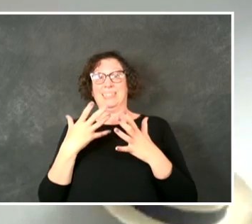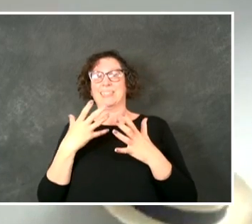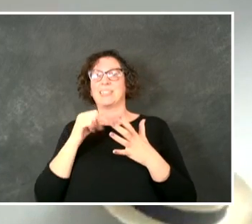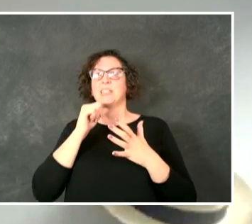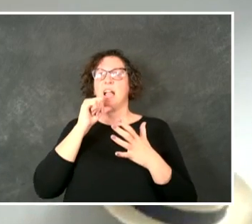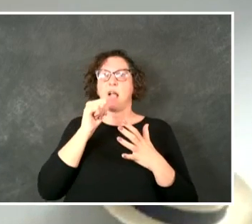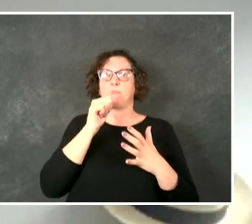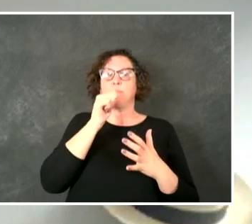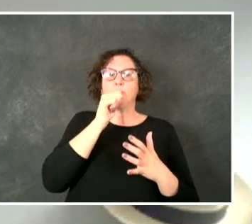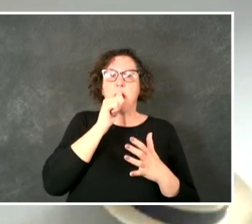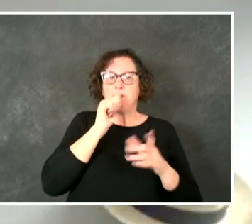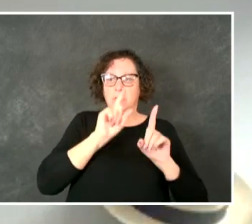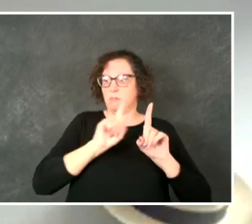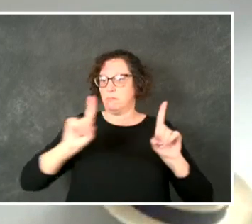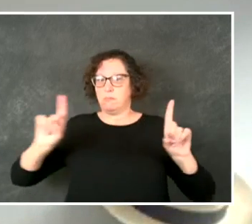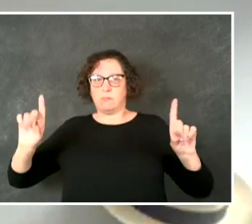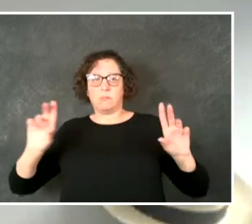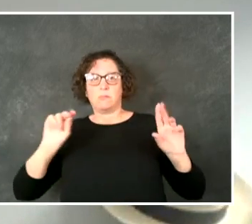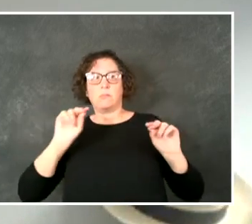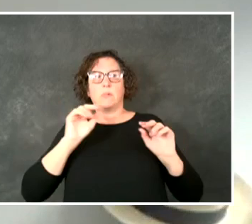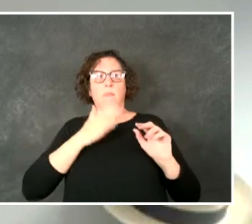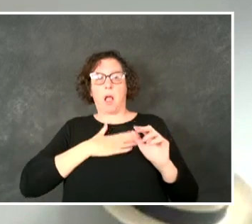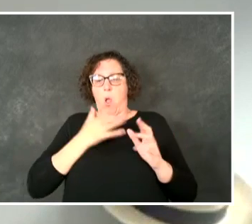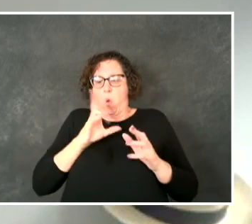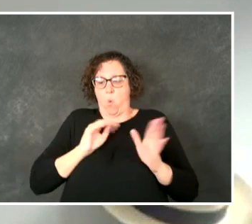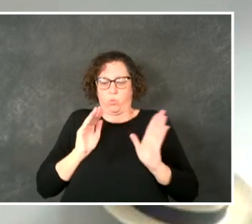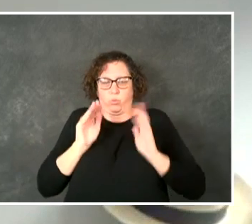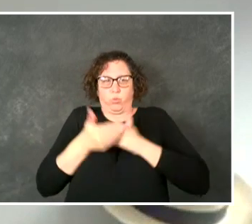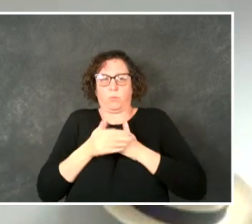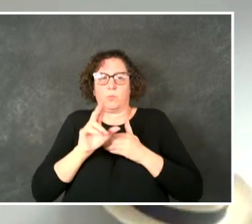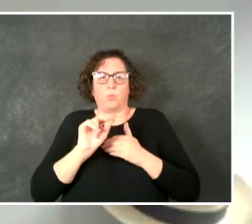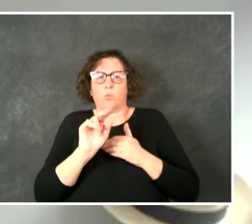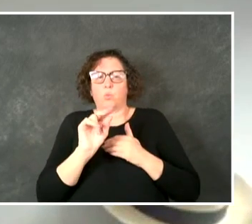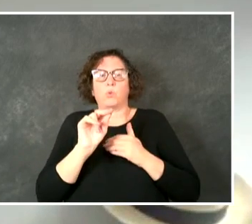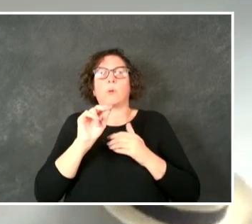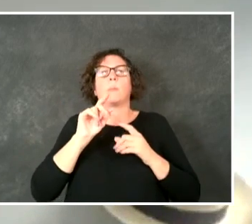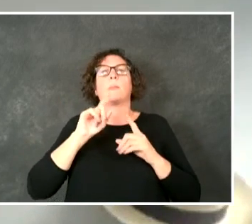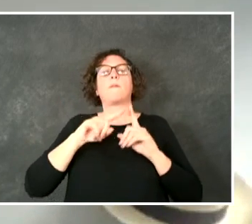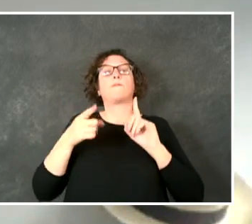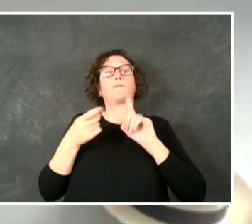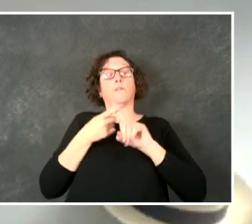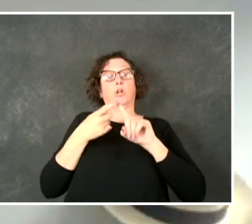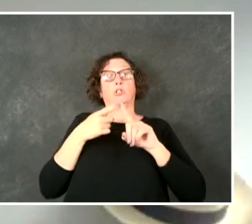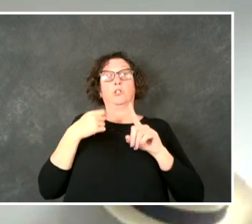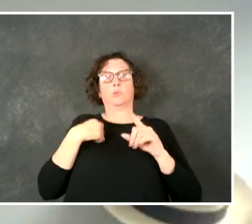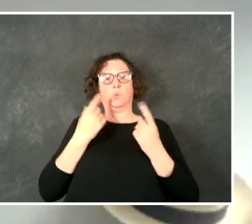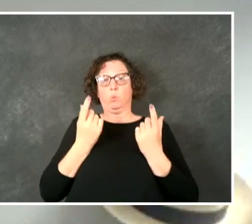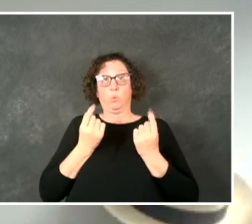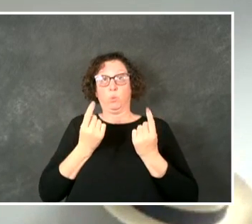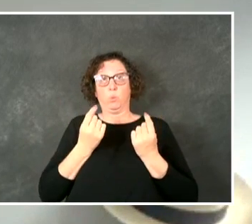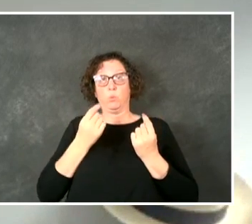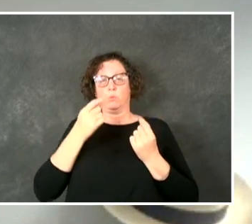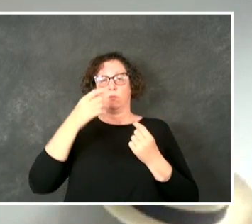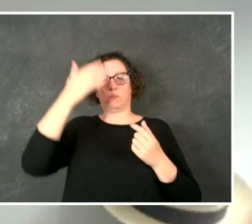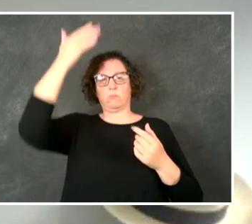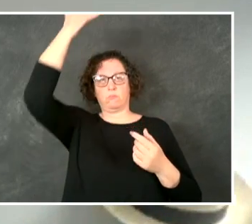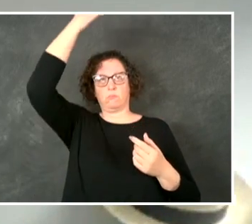WE WILL NO BT ASKING PEOPLE TO GO INTO A SEPARATE ROOM. WHAT WE'LL BE DOING SETTING IT UP SO THEY ARE LOOKING INTO A